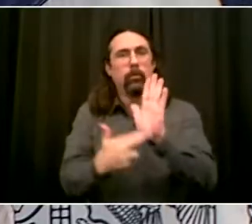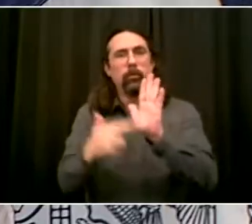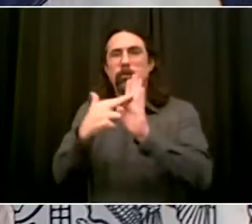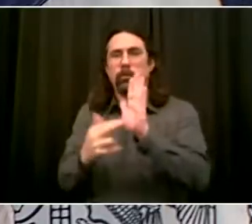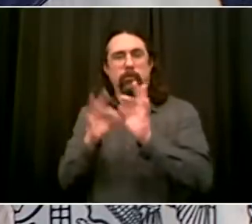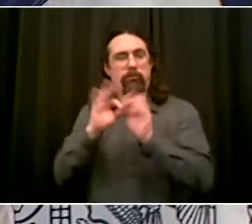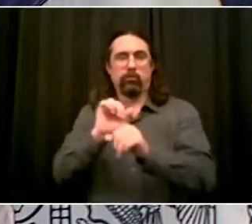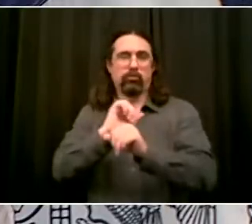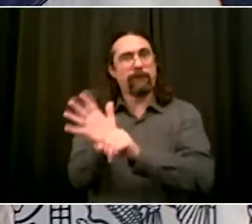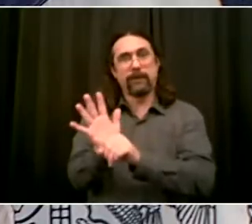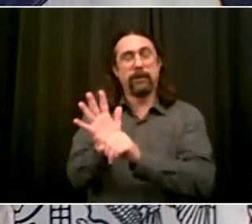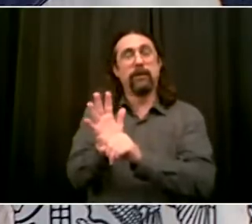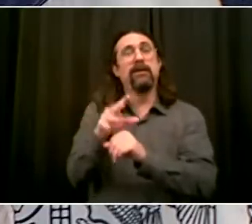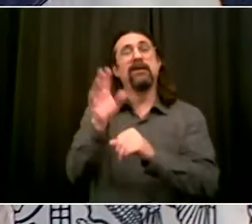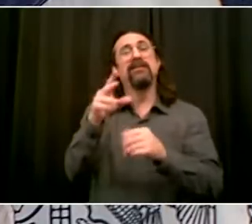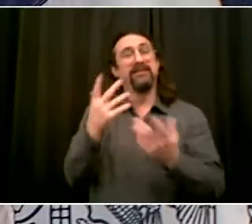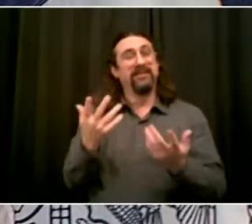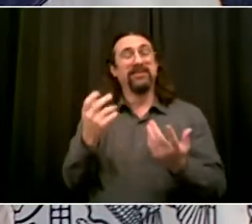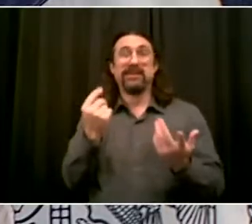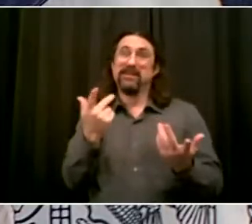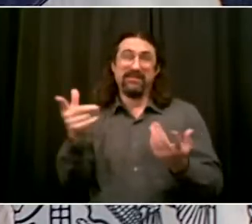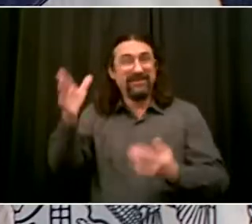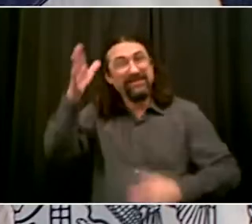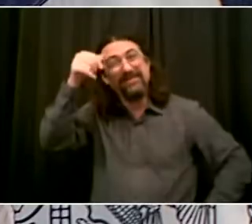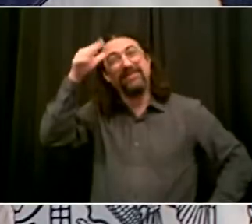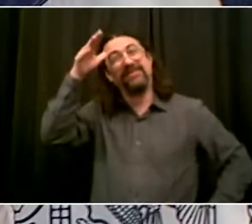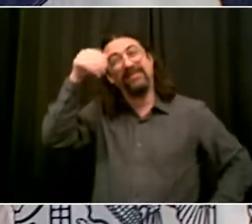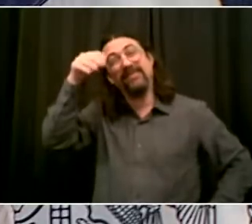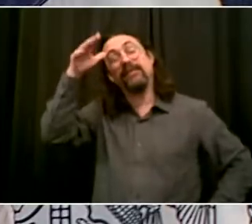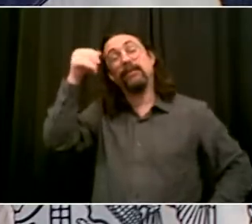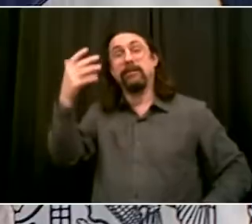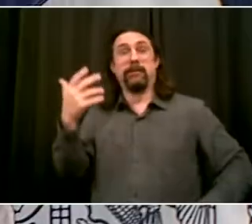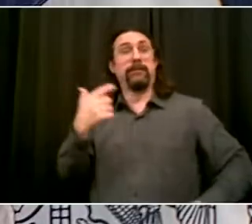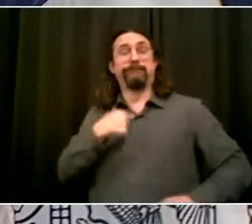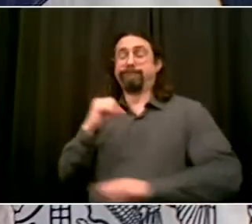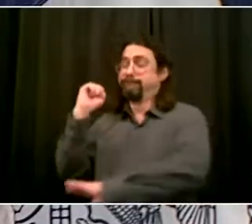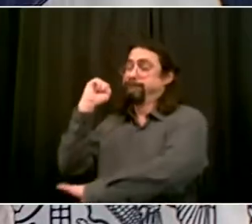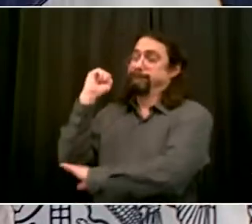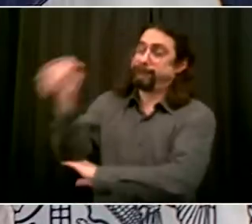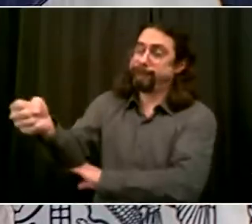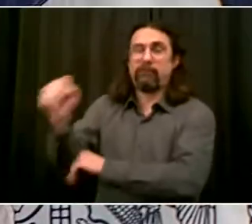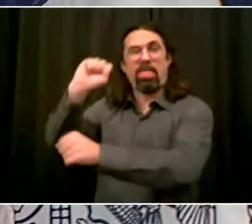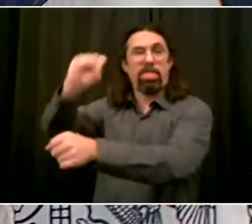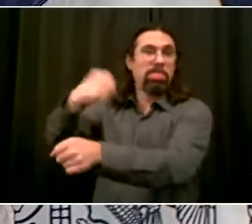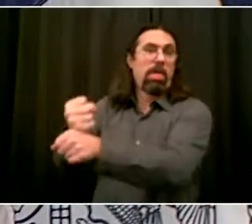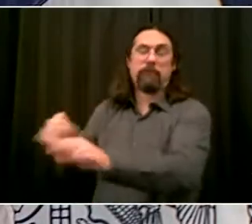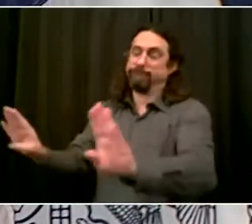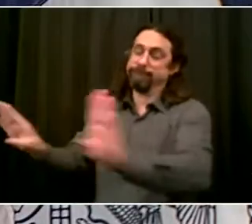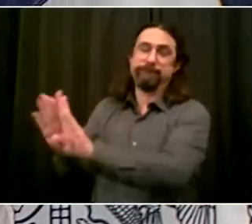HUMAN BUT IT IS NOT S SPTOPIPING MOST NEW YORKERS FROM DOING WHAT THEY HAVE TO DO